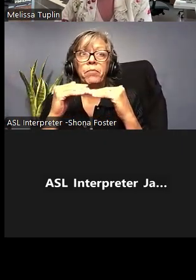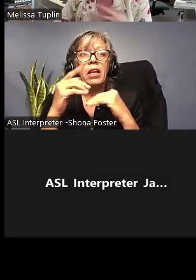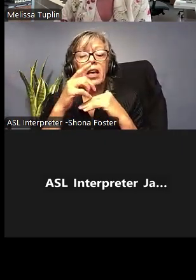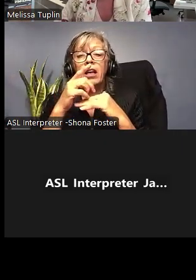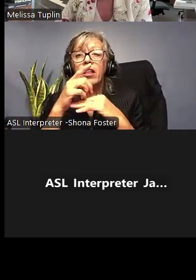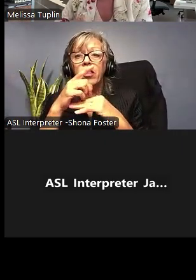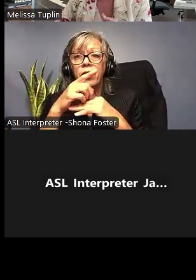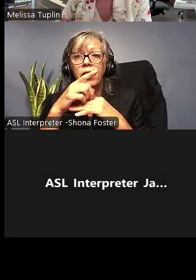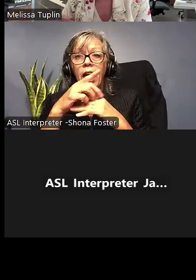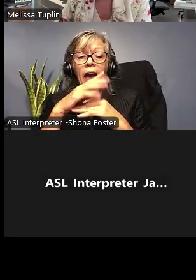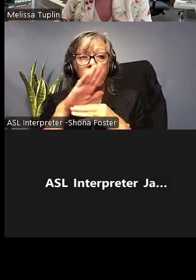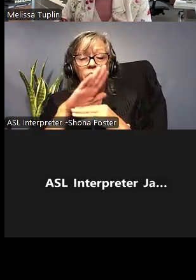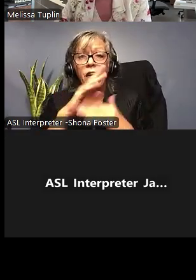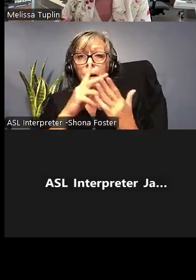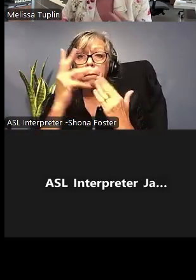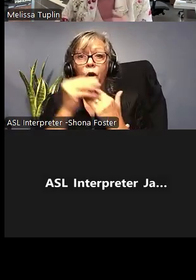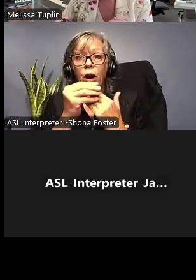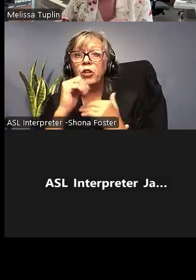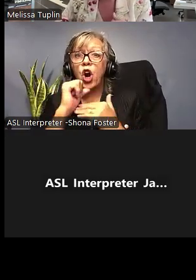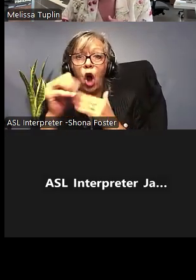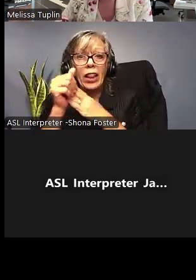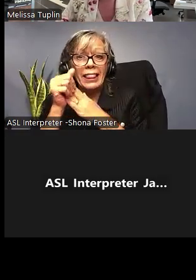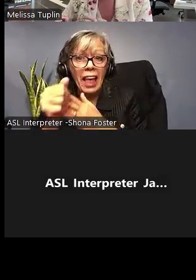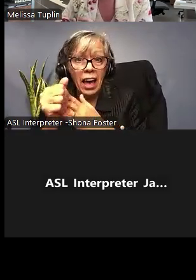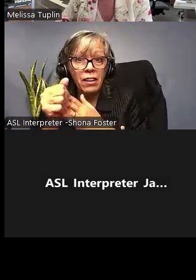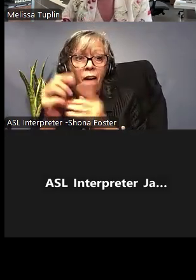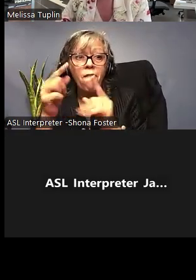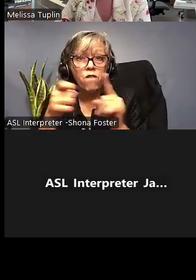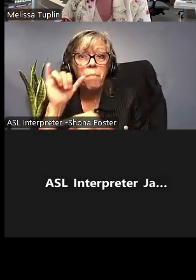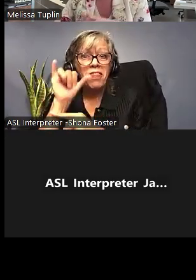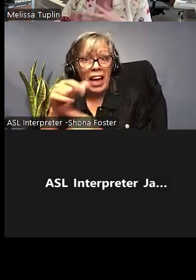and their programs are not led by and designed by members of those communities,